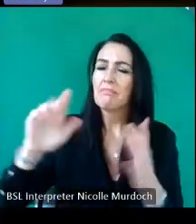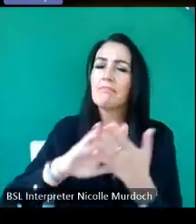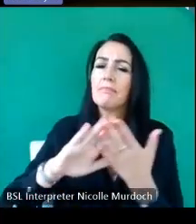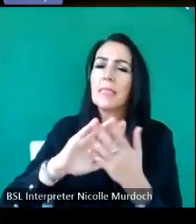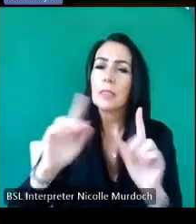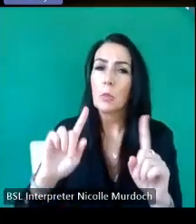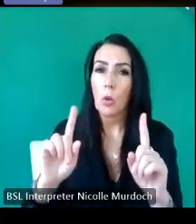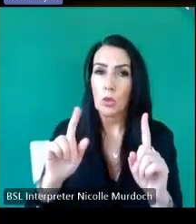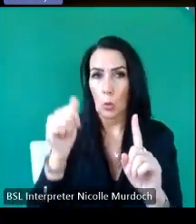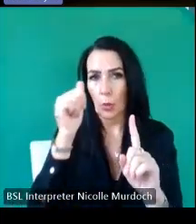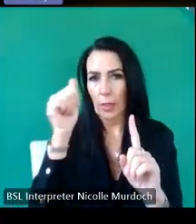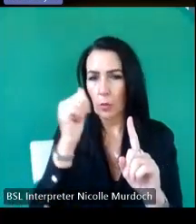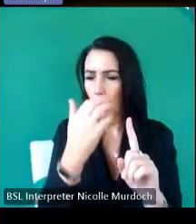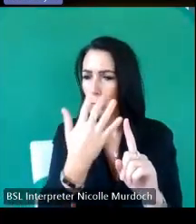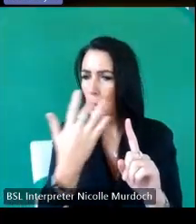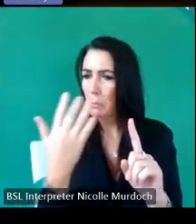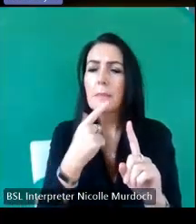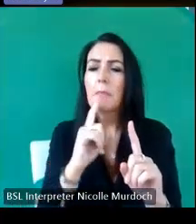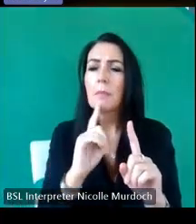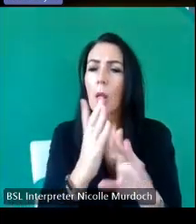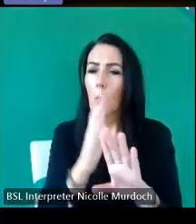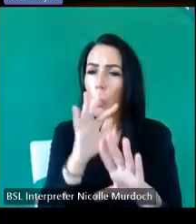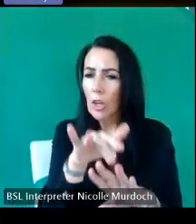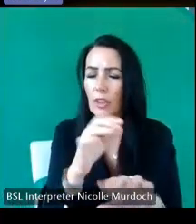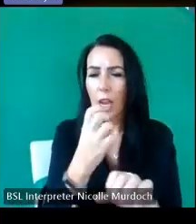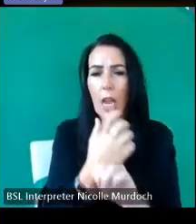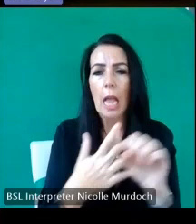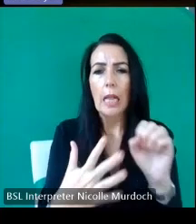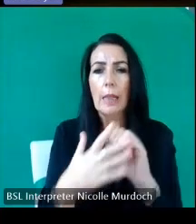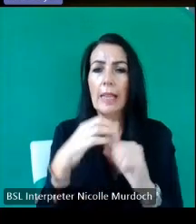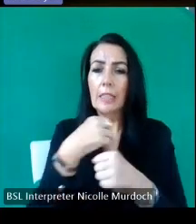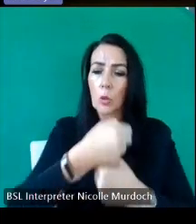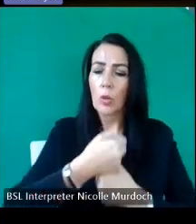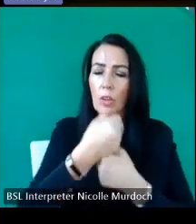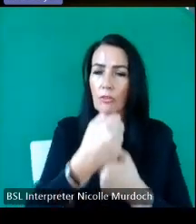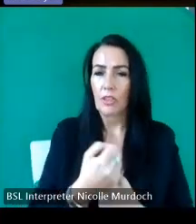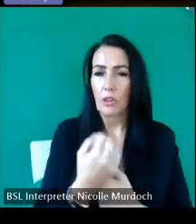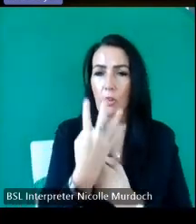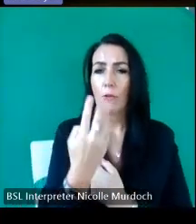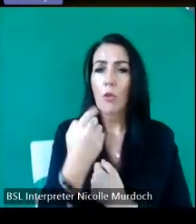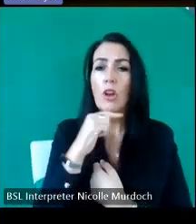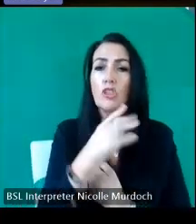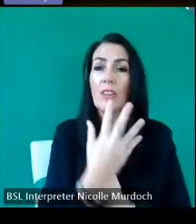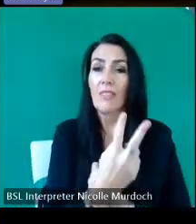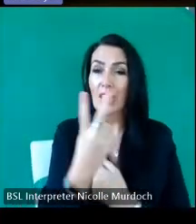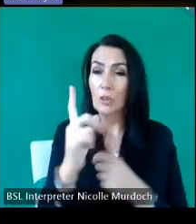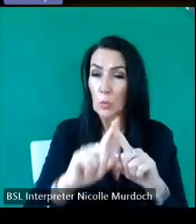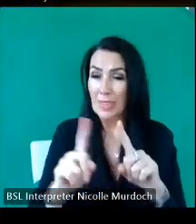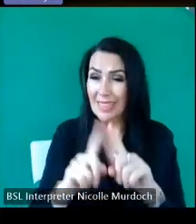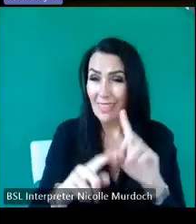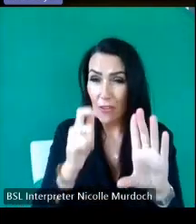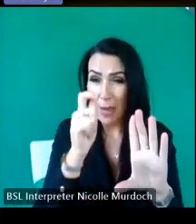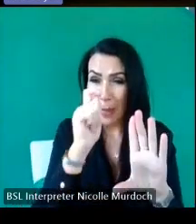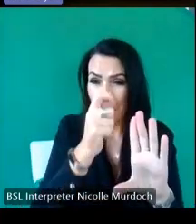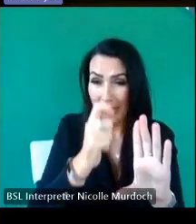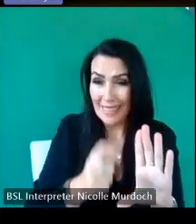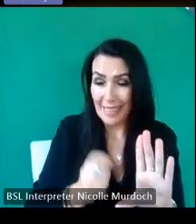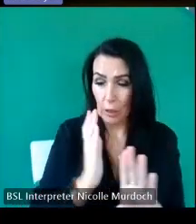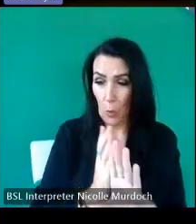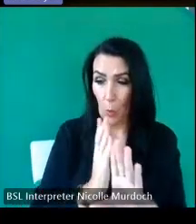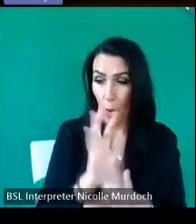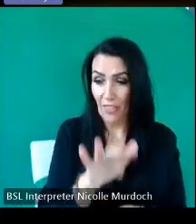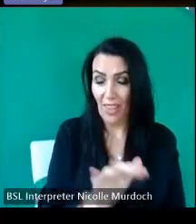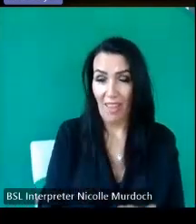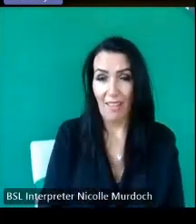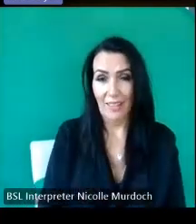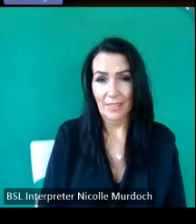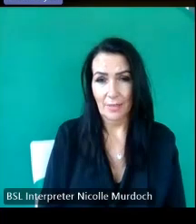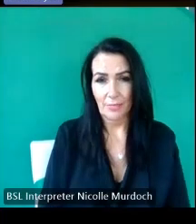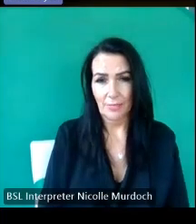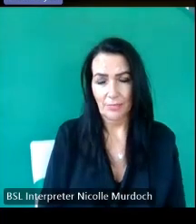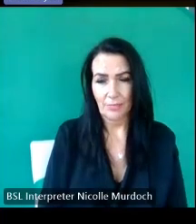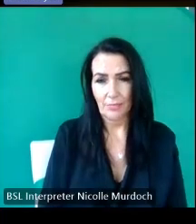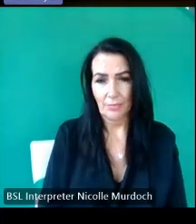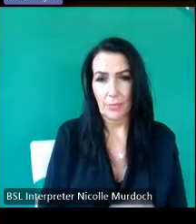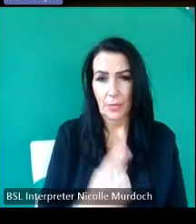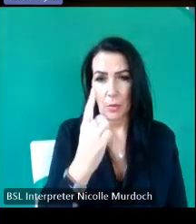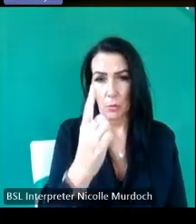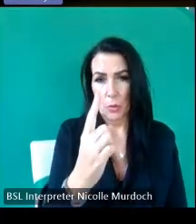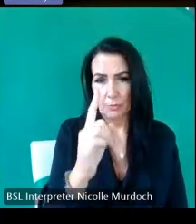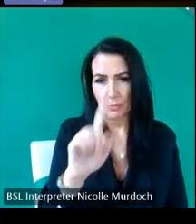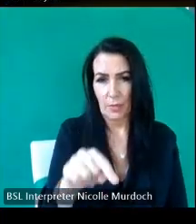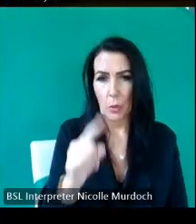skilled Workforce Glasgow Cathedral 452 different Masons have been identified um we found 1182 marks